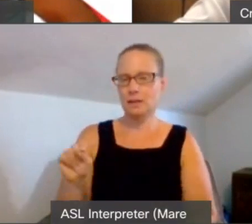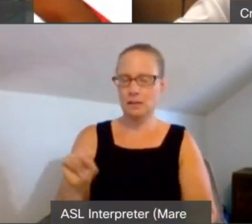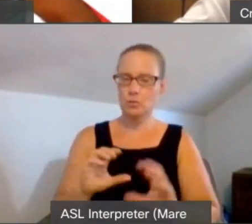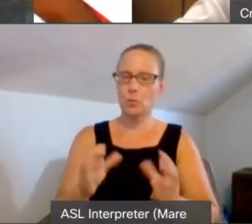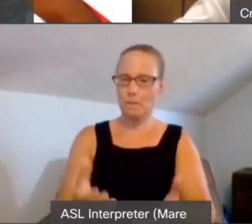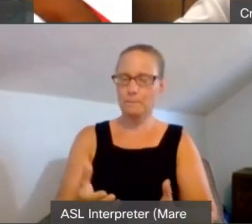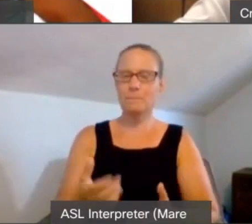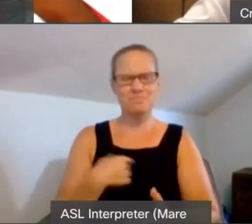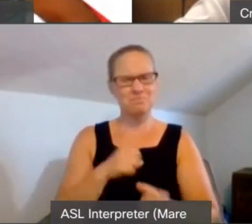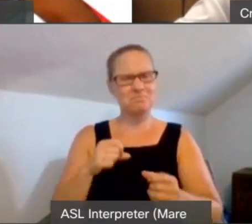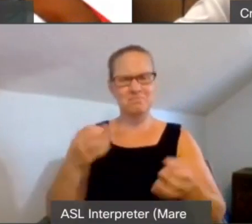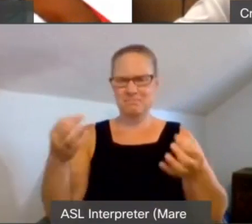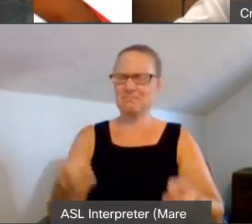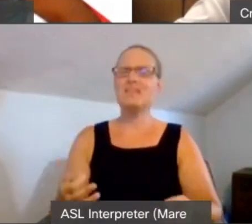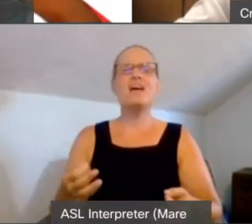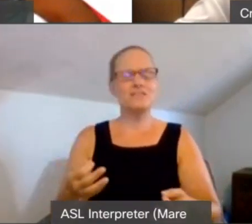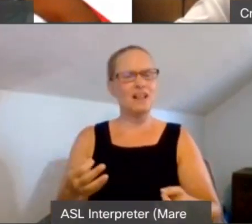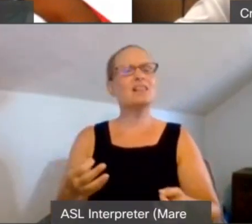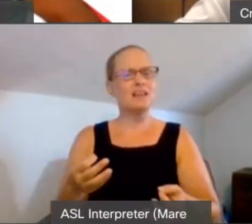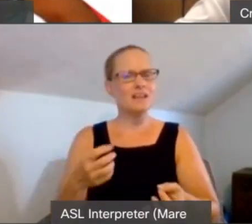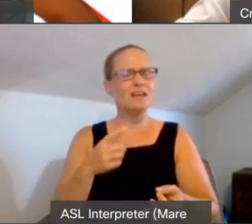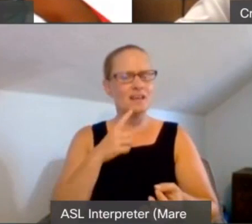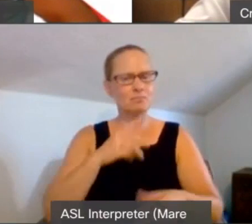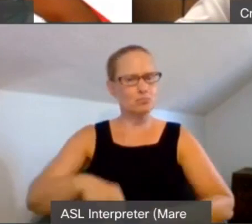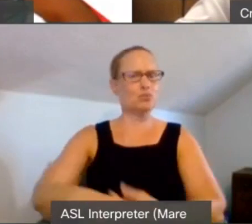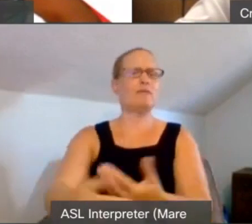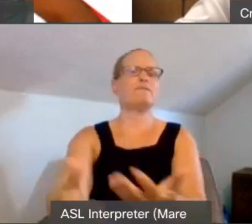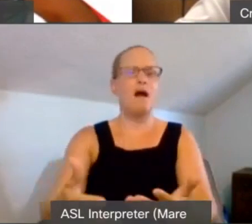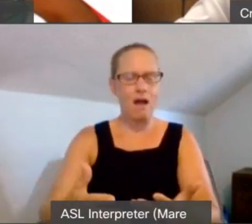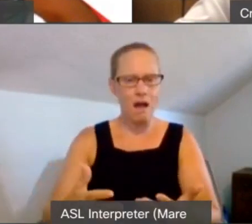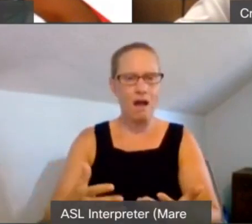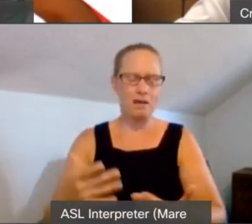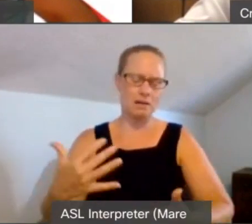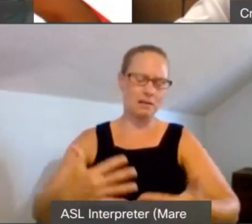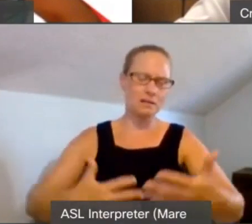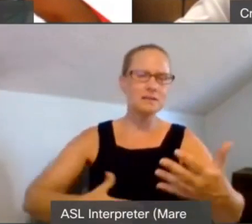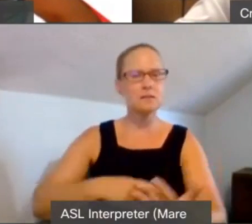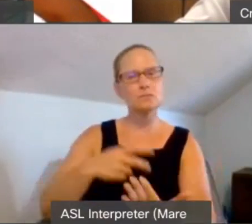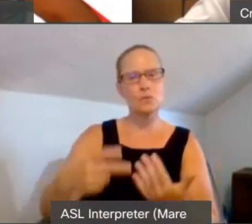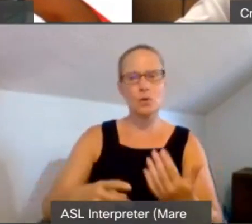We can definitely put people in touch with programs all over the country that are using it.